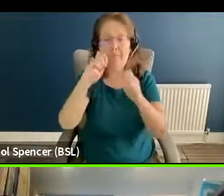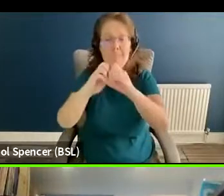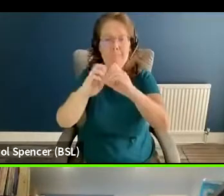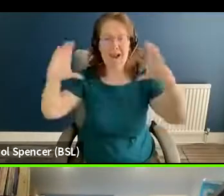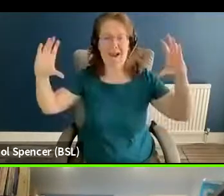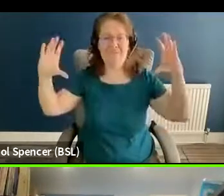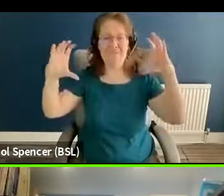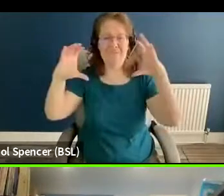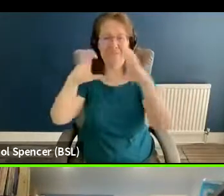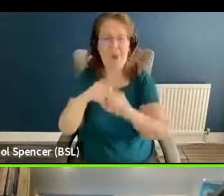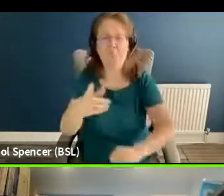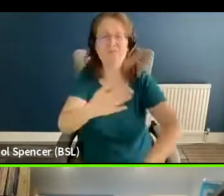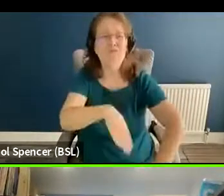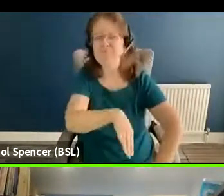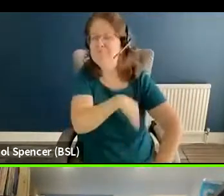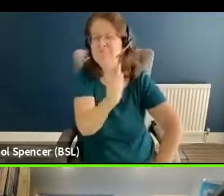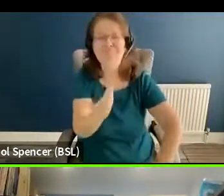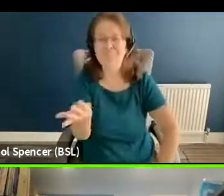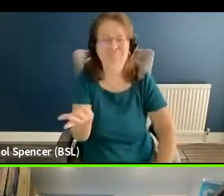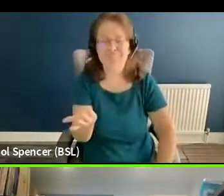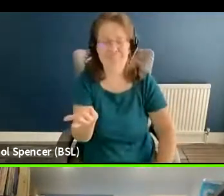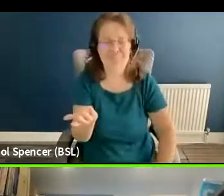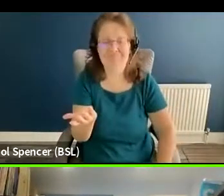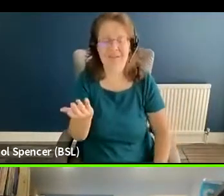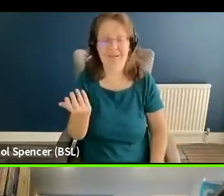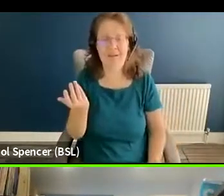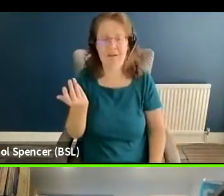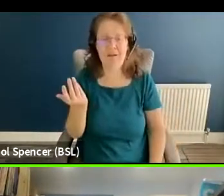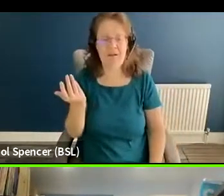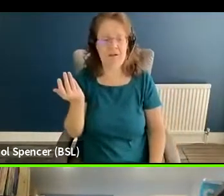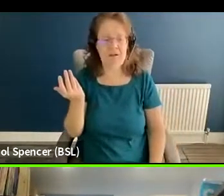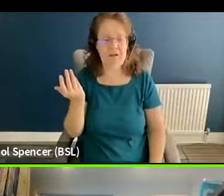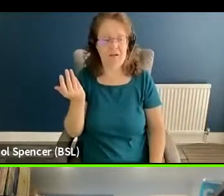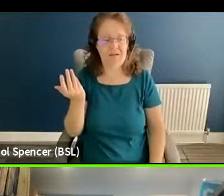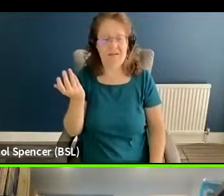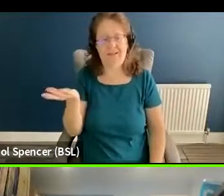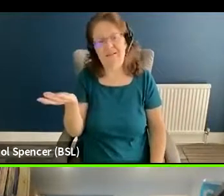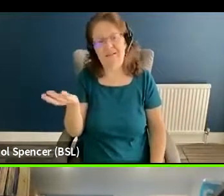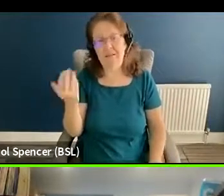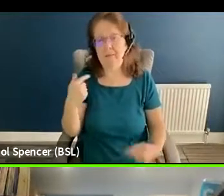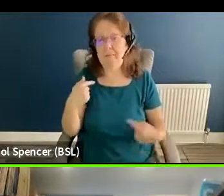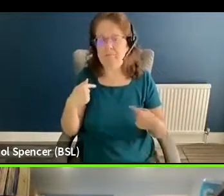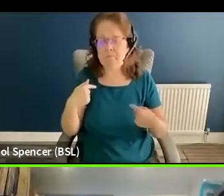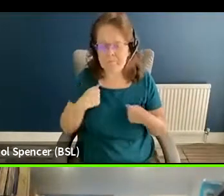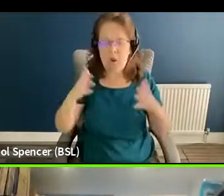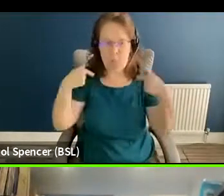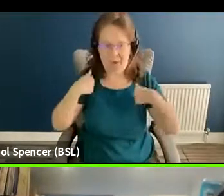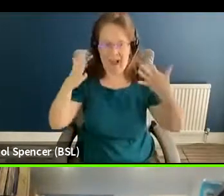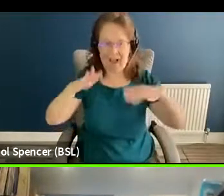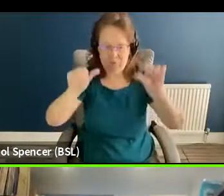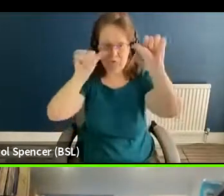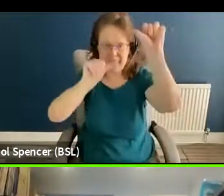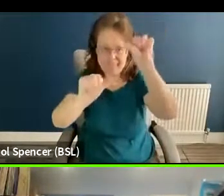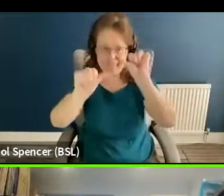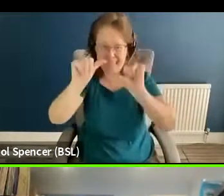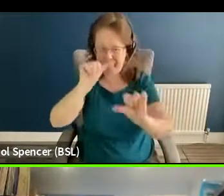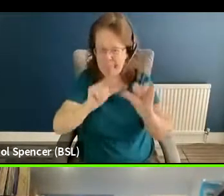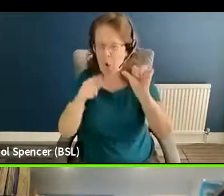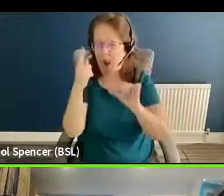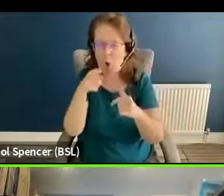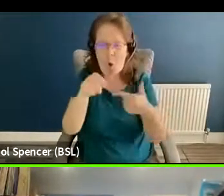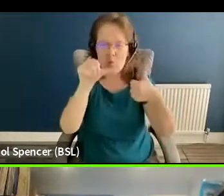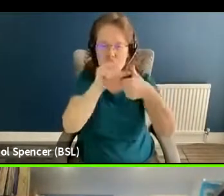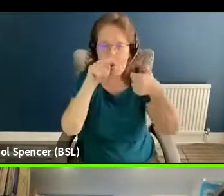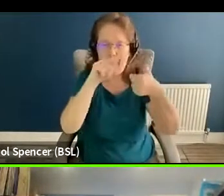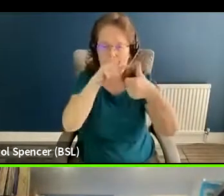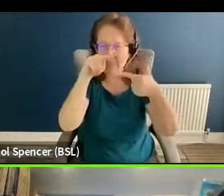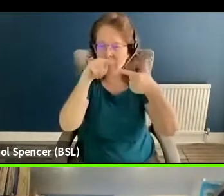garbage and we methodically went through and it didn't fix a single WCAG, non-conformance.